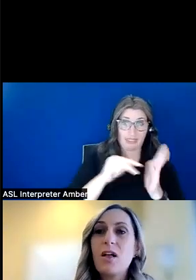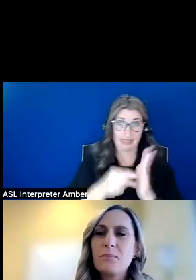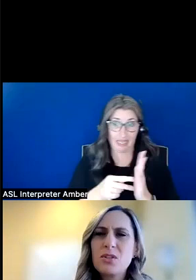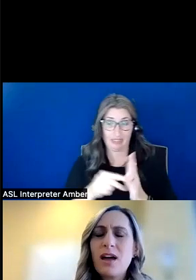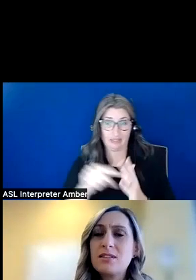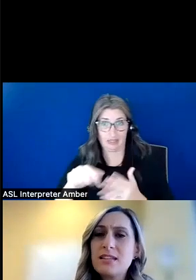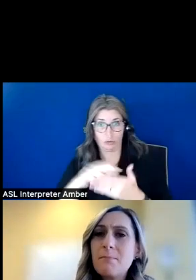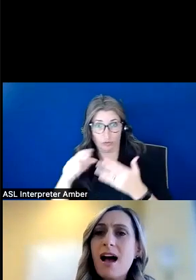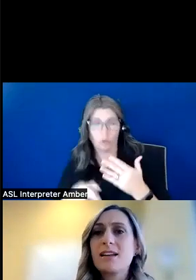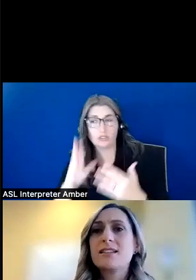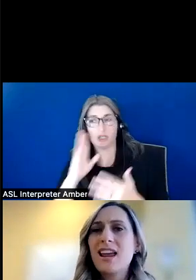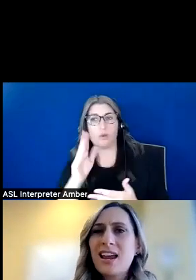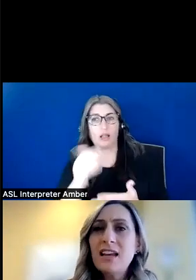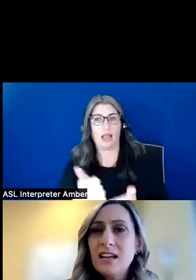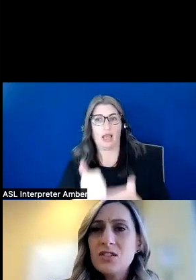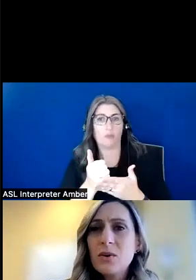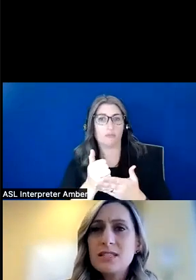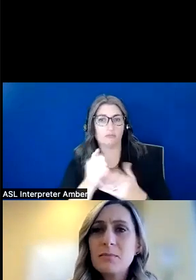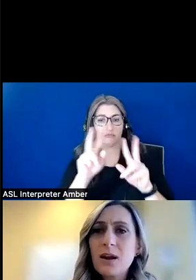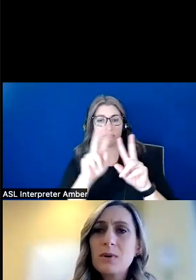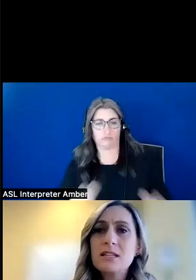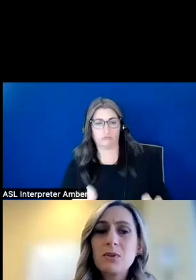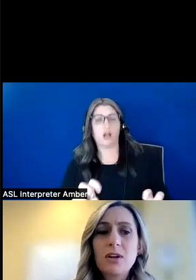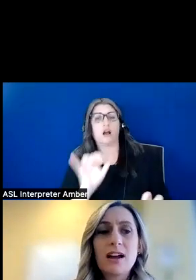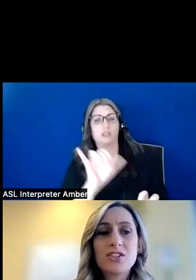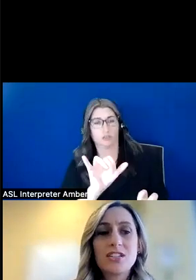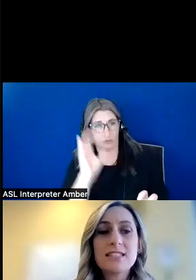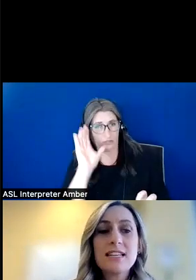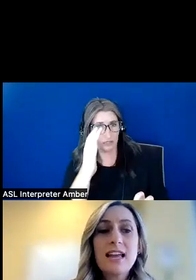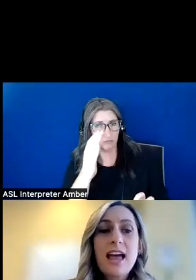it helps you kind of step back and say, "Do those seem like reasonable connections?"